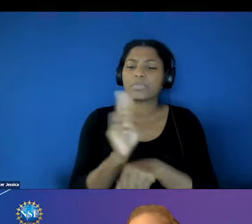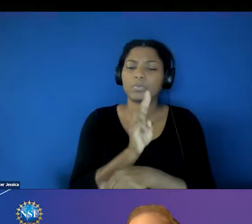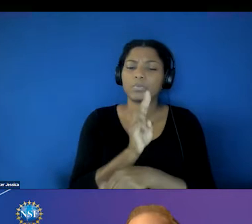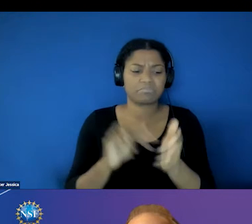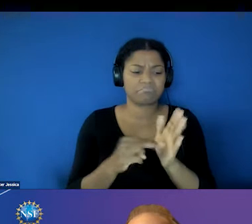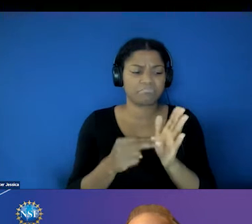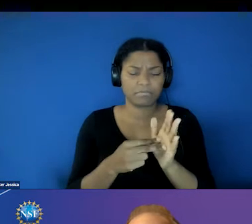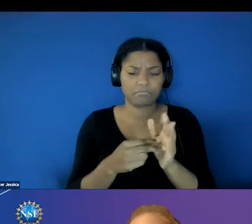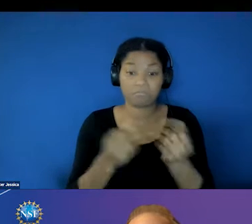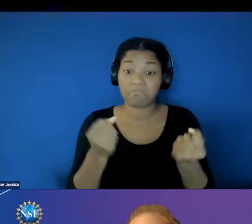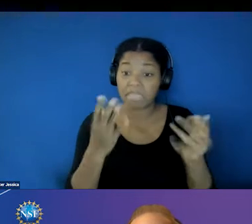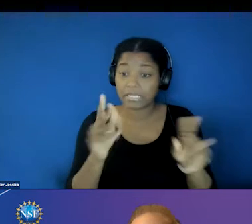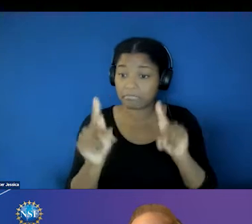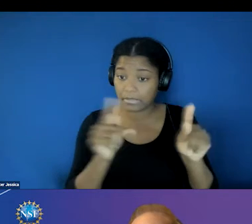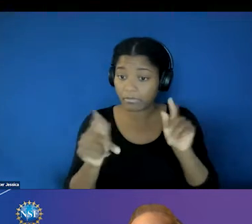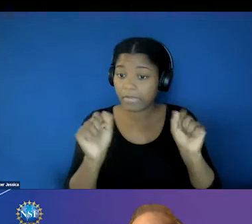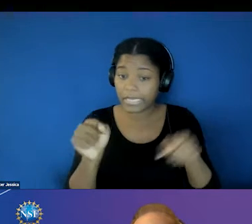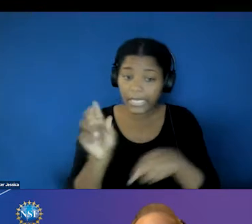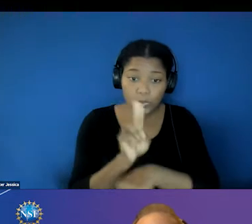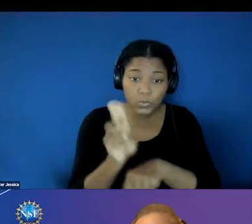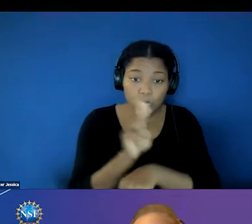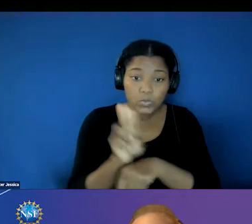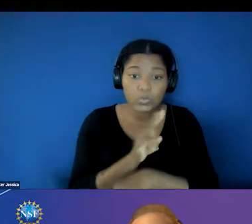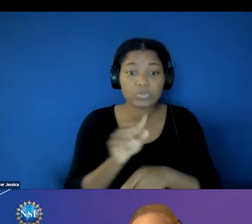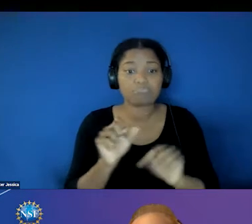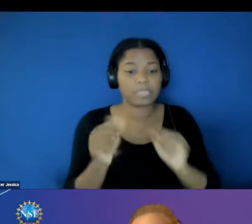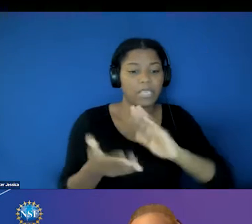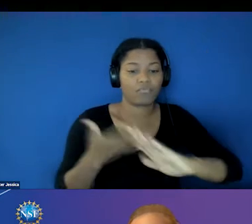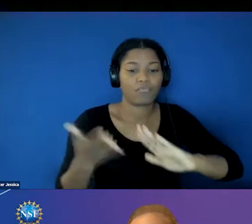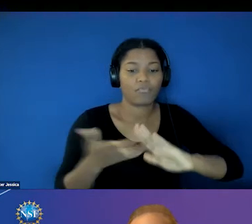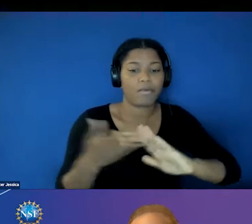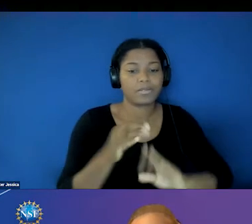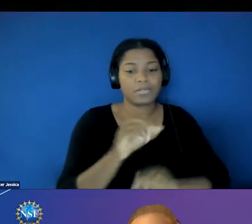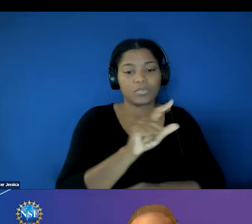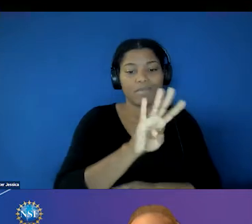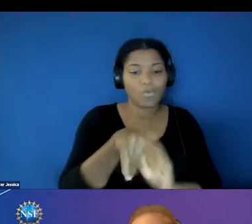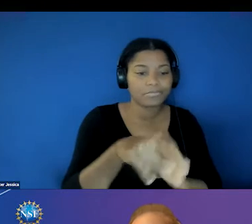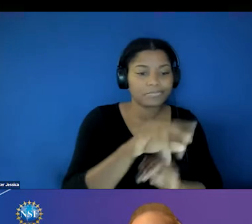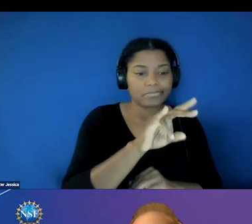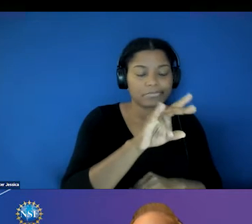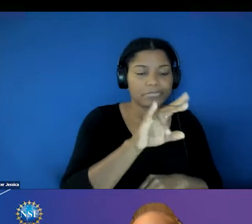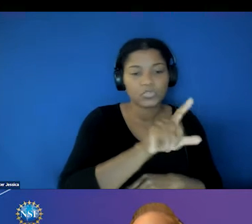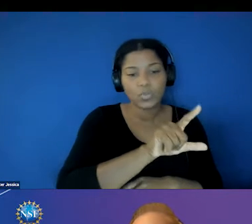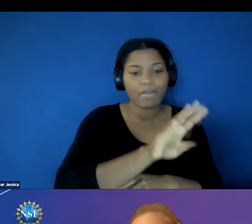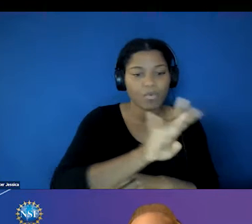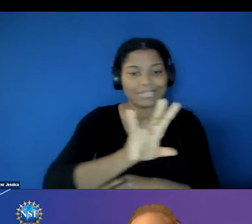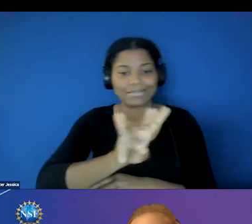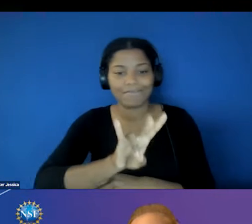to keep the instrument running 24/7, 365 days, a year, is all the better.